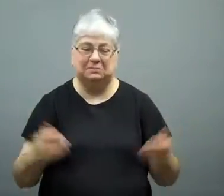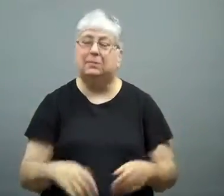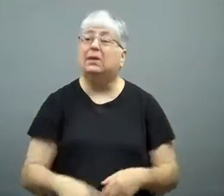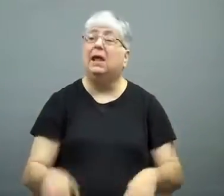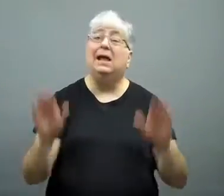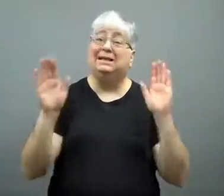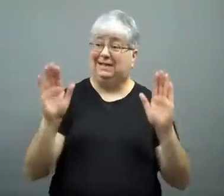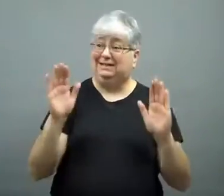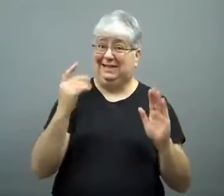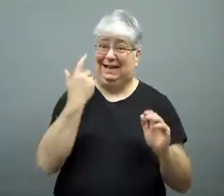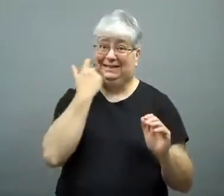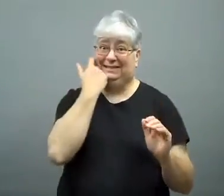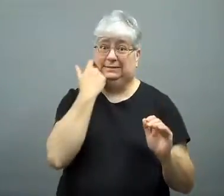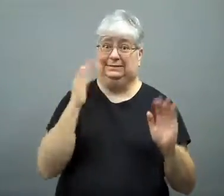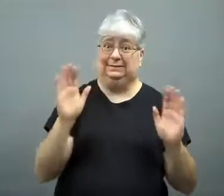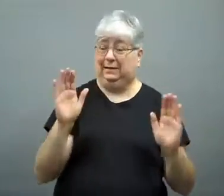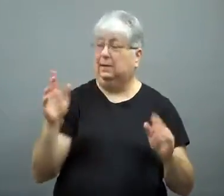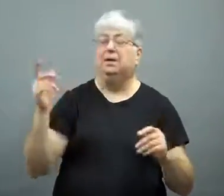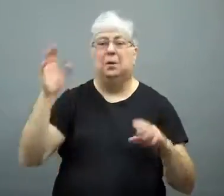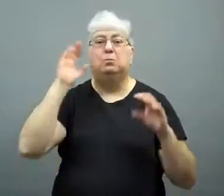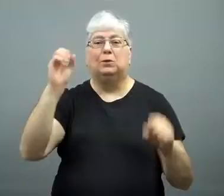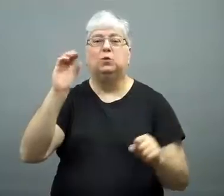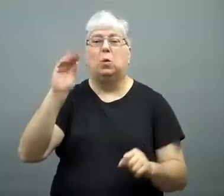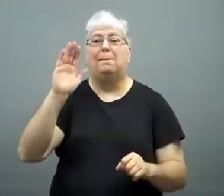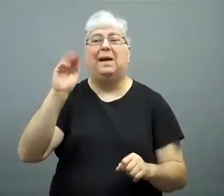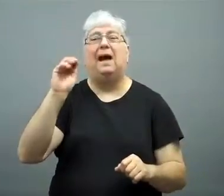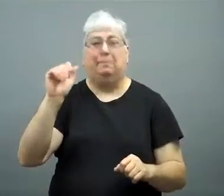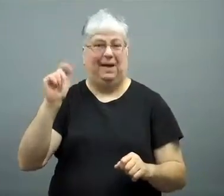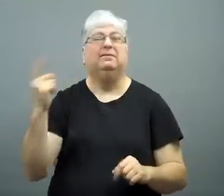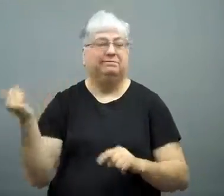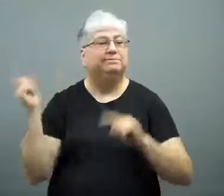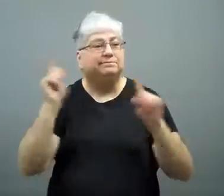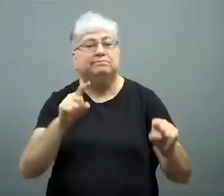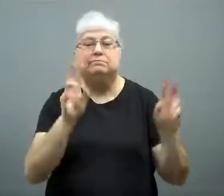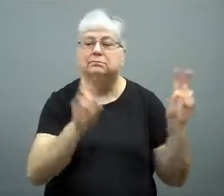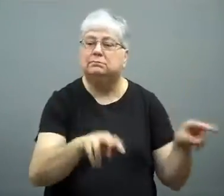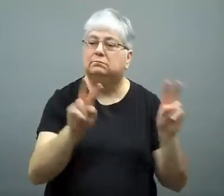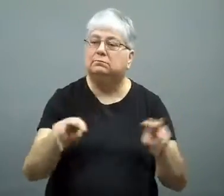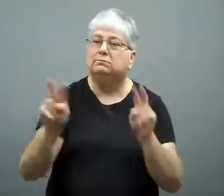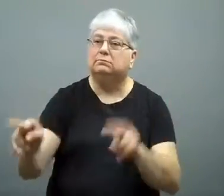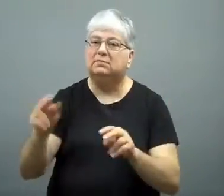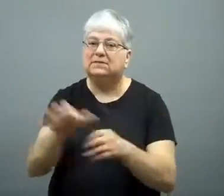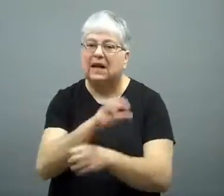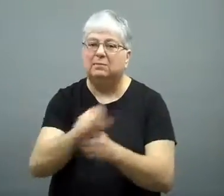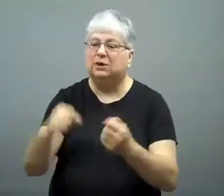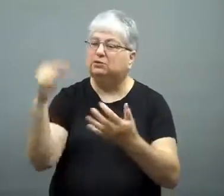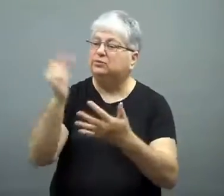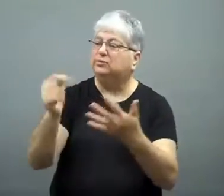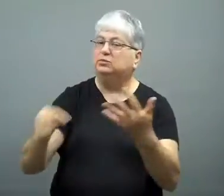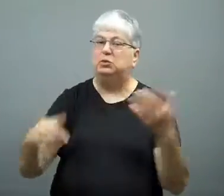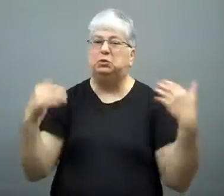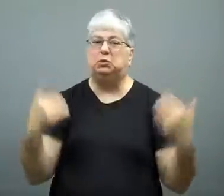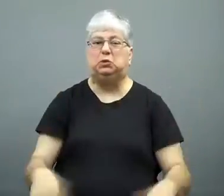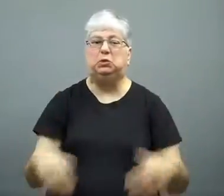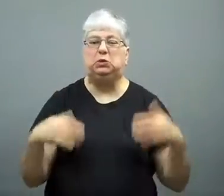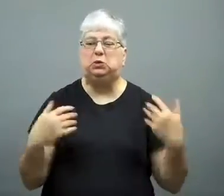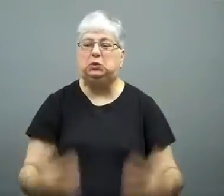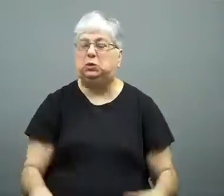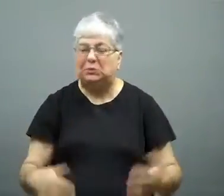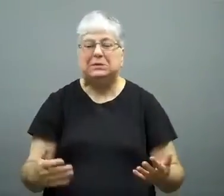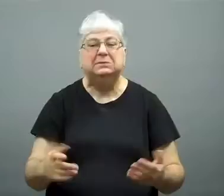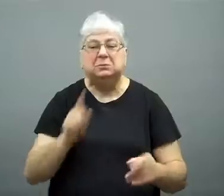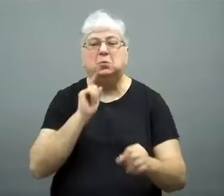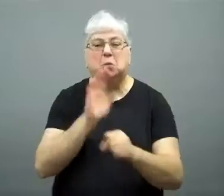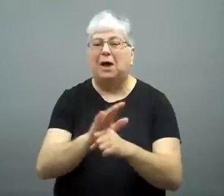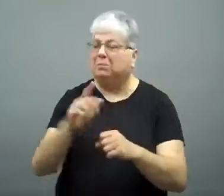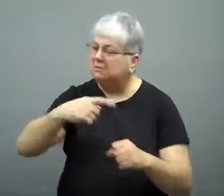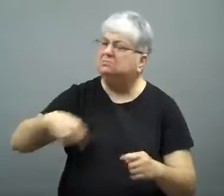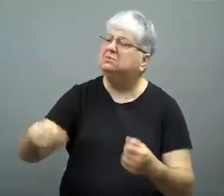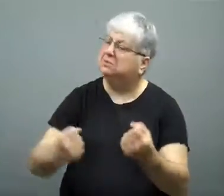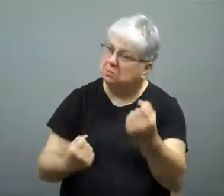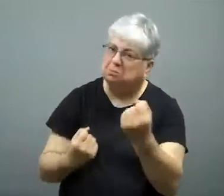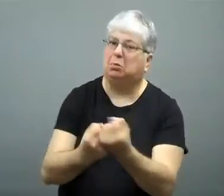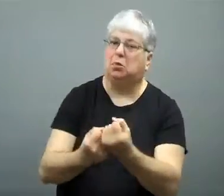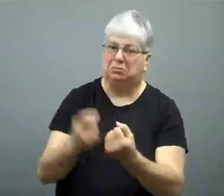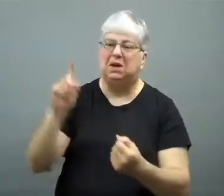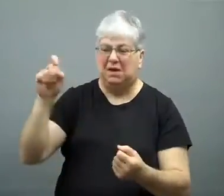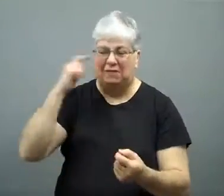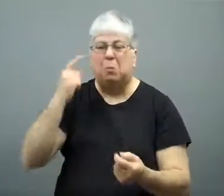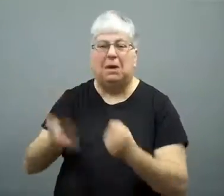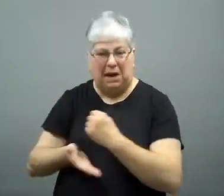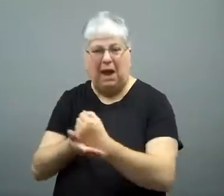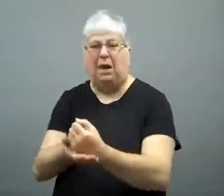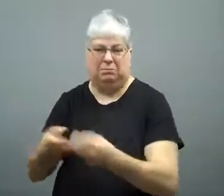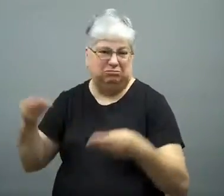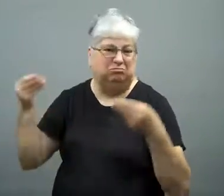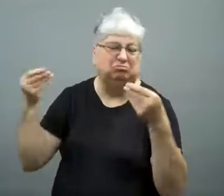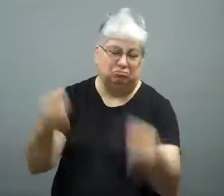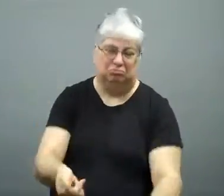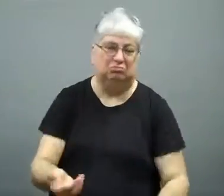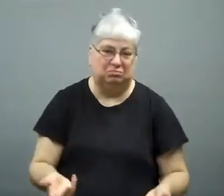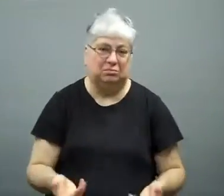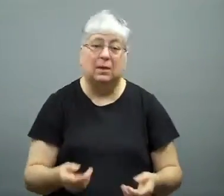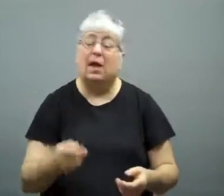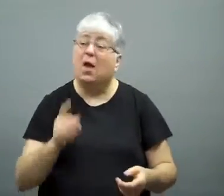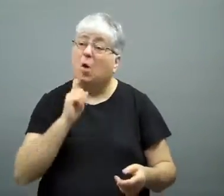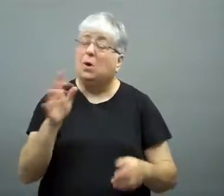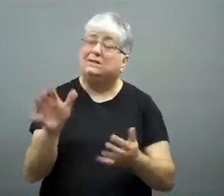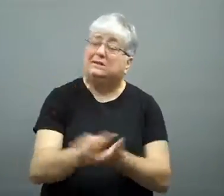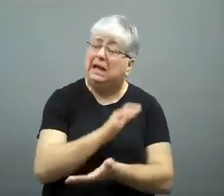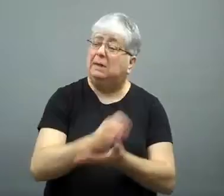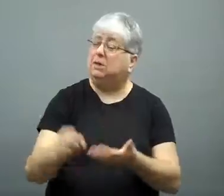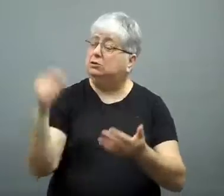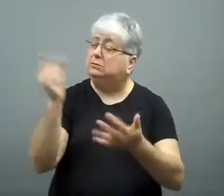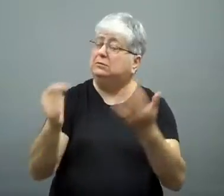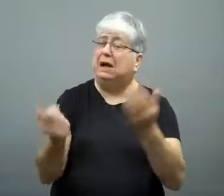On Sunday, President Obama arrived to survey the damage.